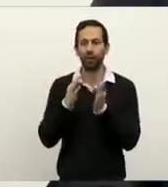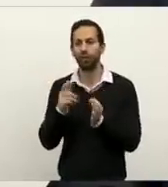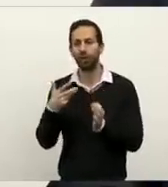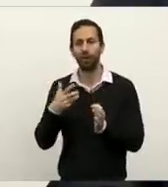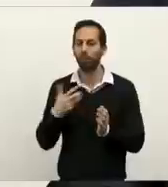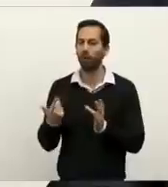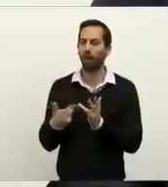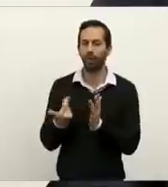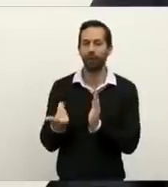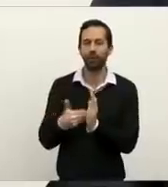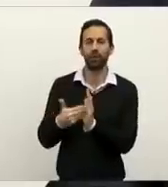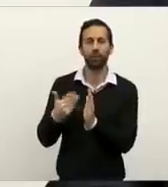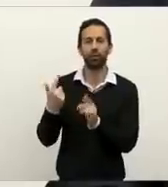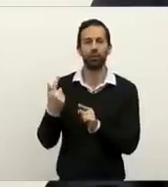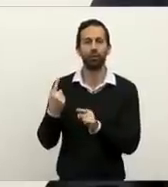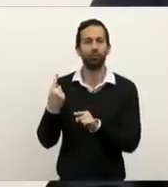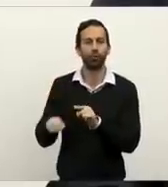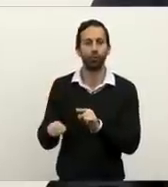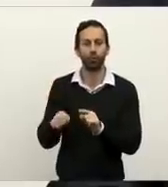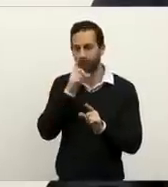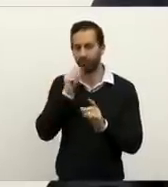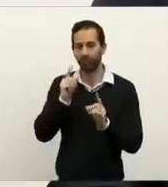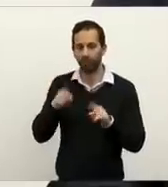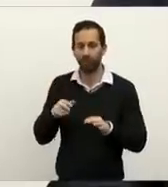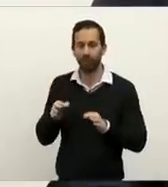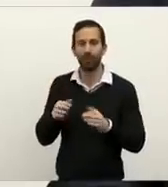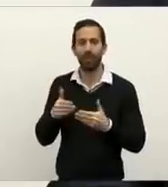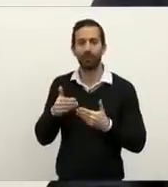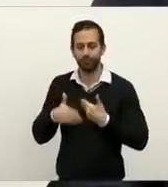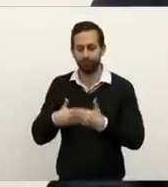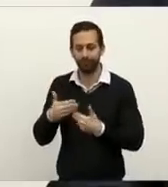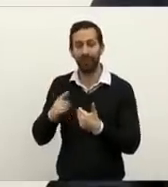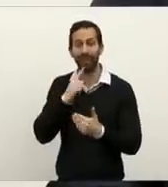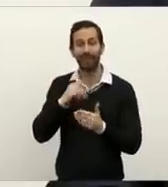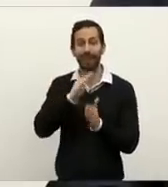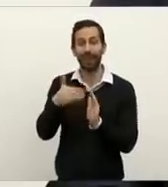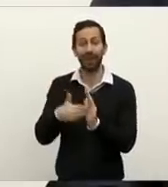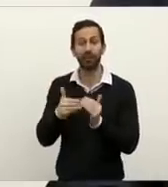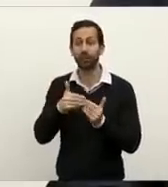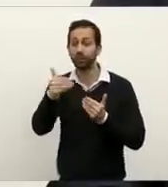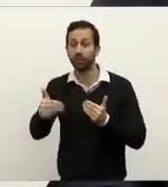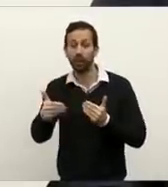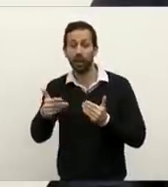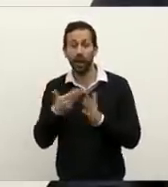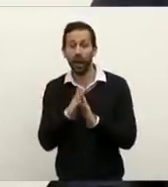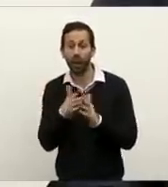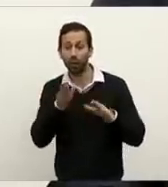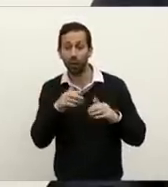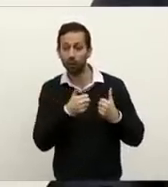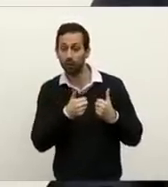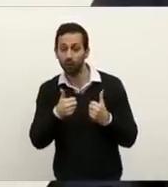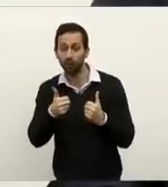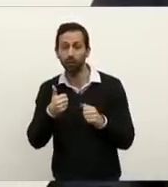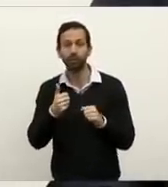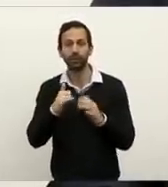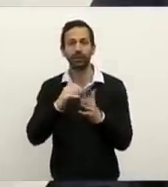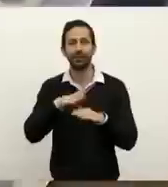They just get on and implement the plan, and tell us at the end of that plan period how did it all go to make a setup for the next one.